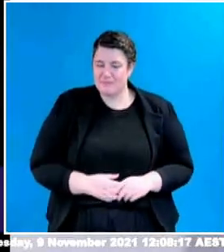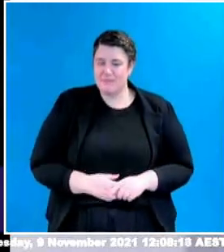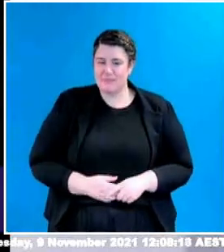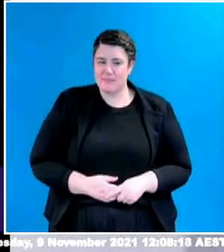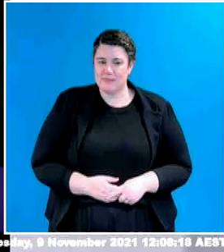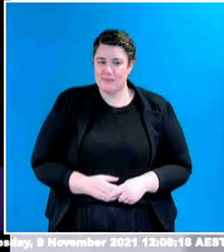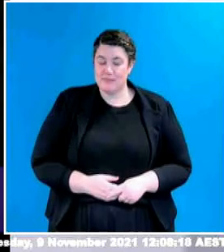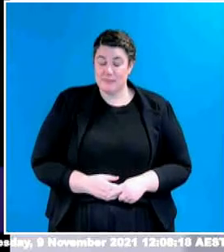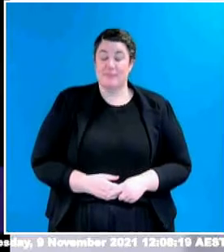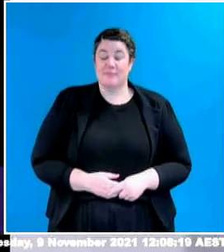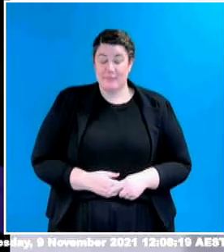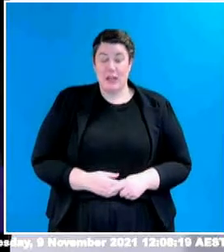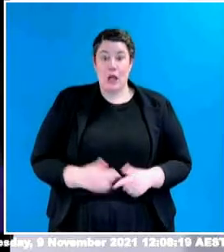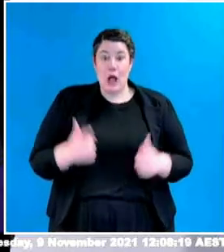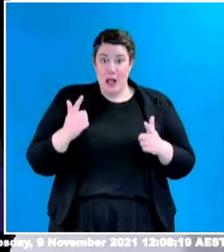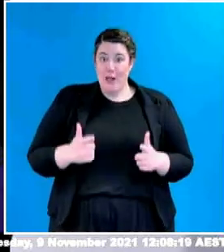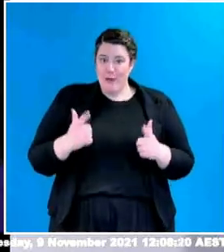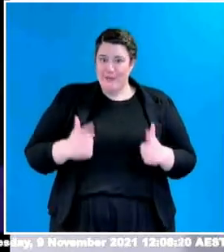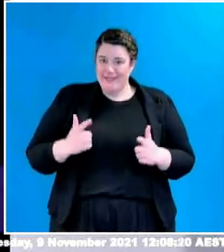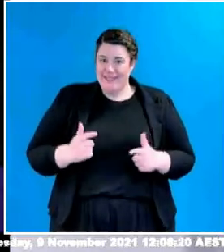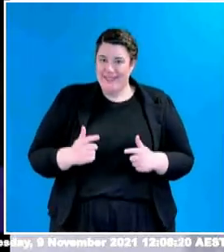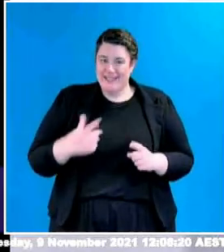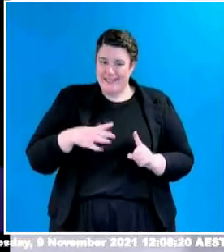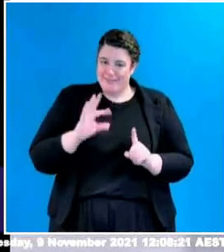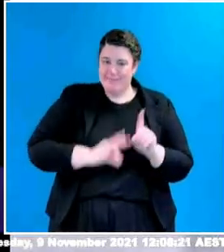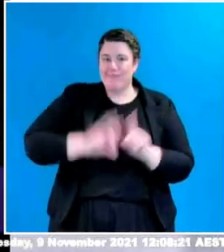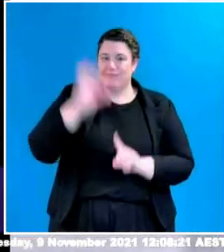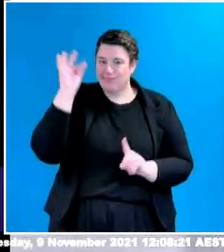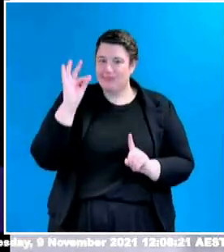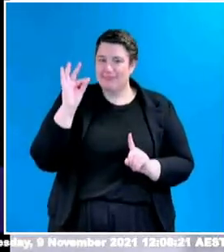There has been very little attention to this.